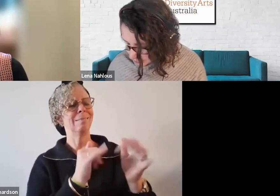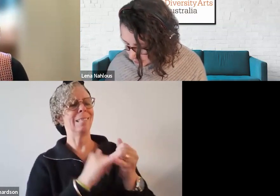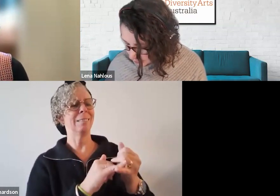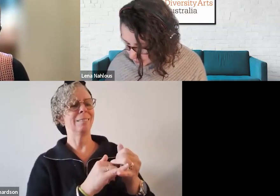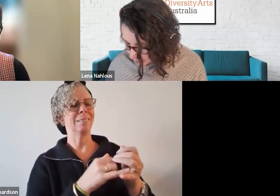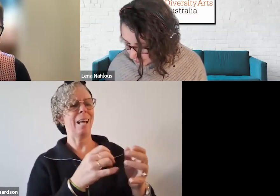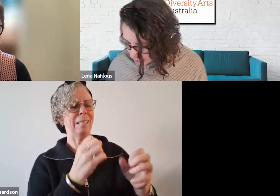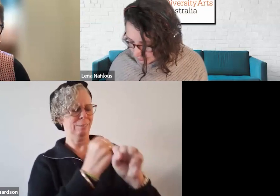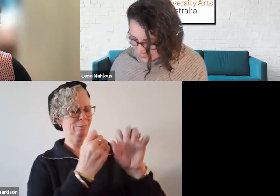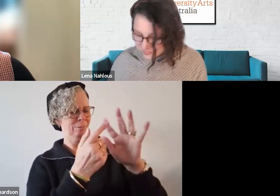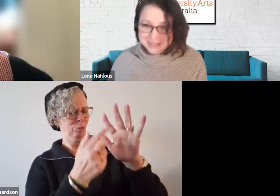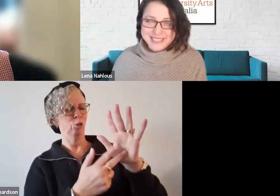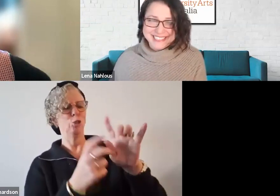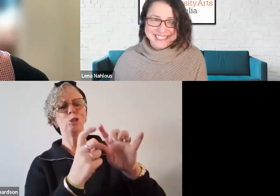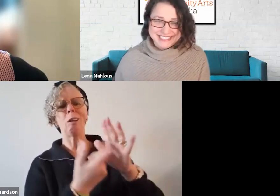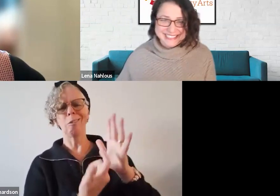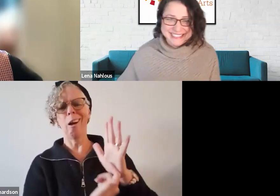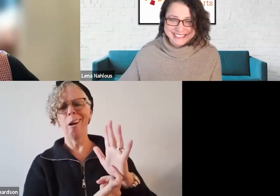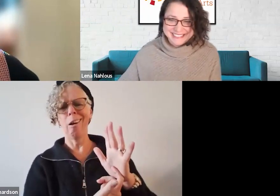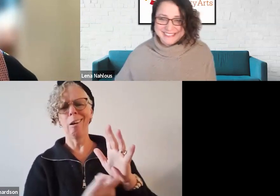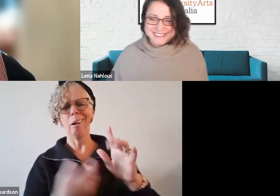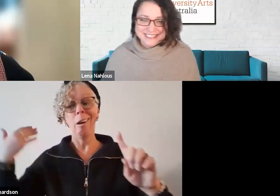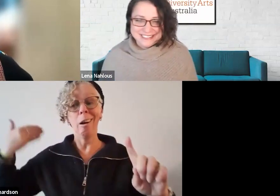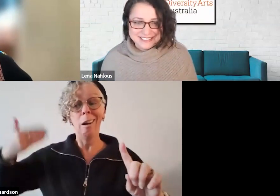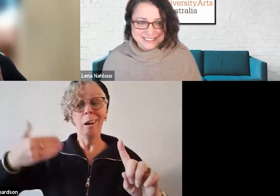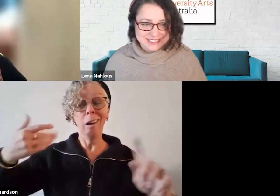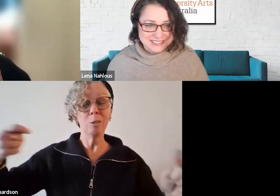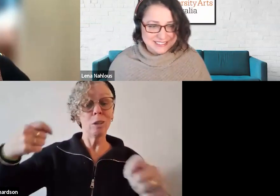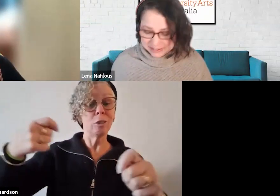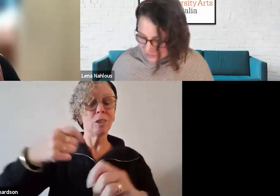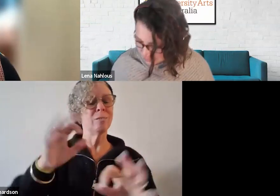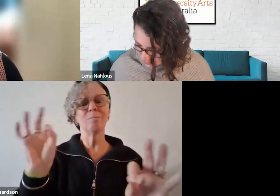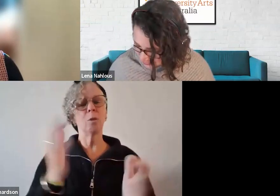has changed over the millennia. The Collins English Dictionary definition